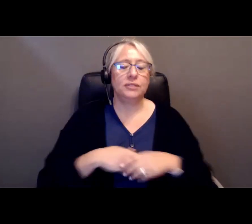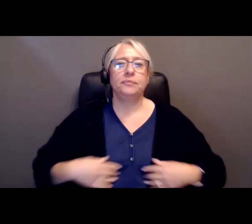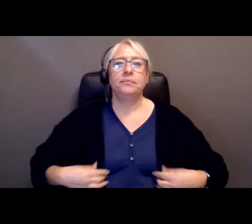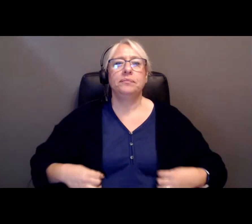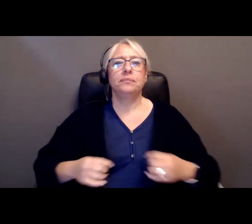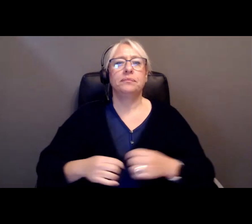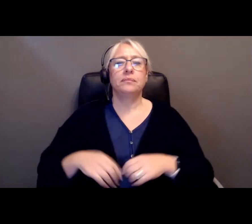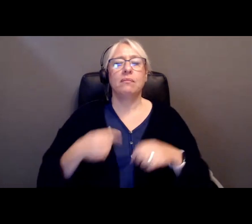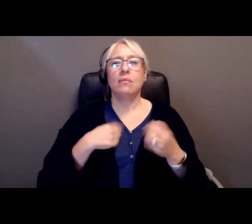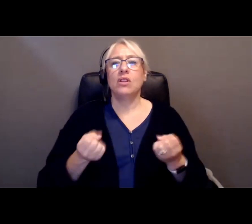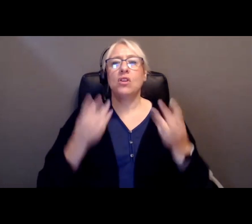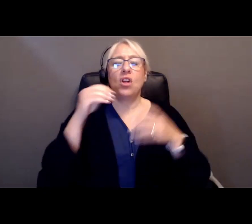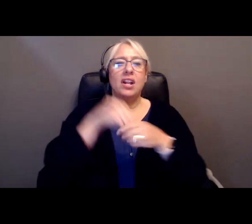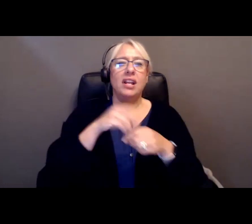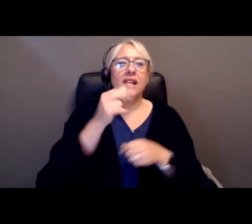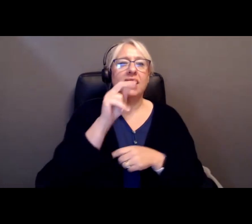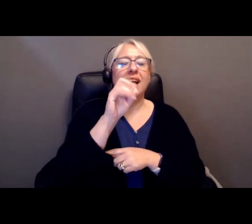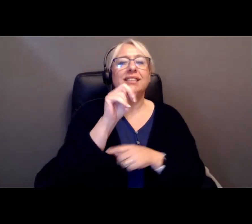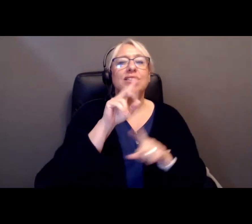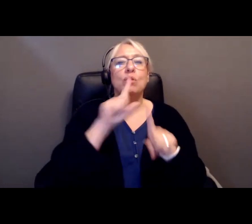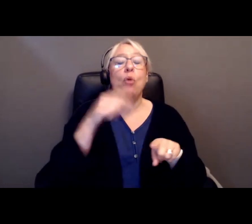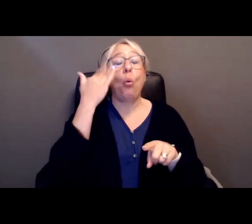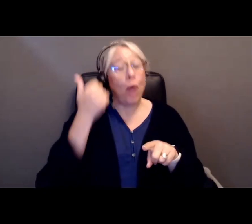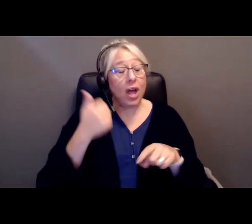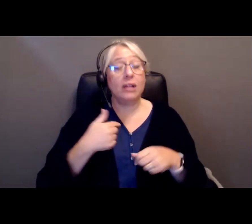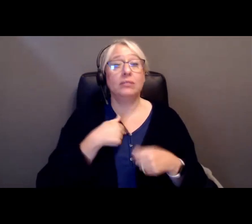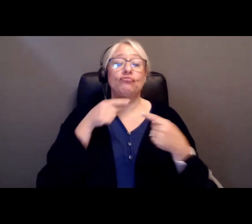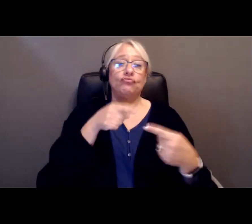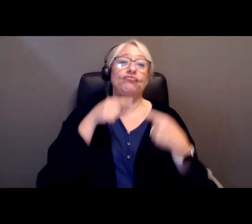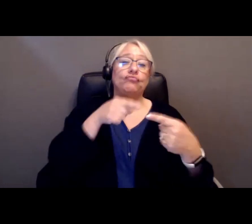of the Hansard reports because I was constantly battling the politicians to try to have some